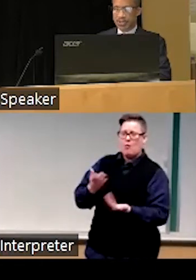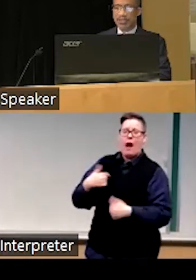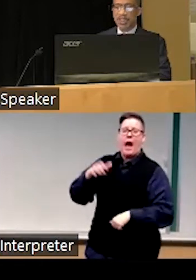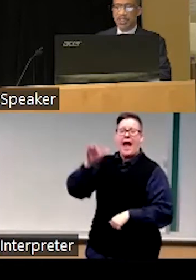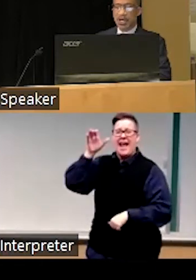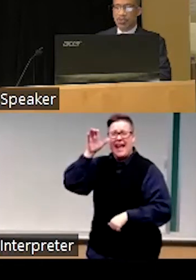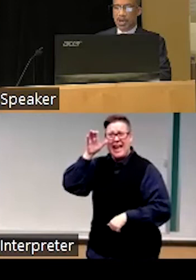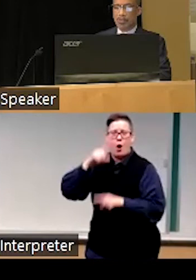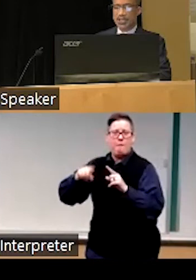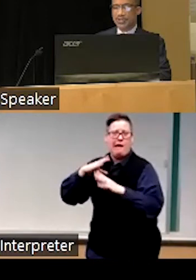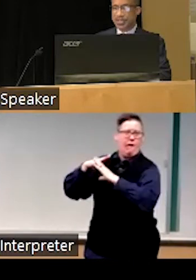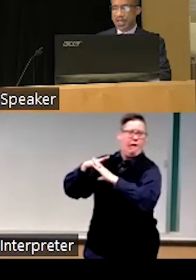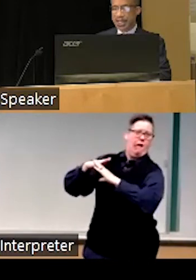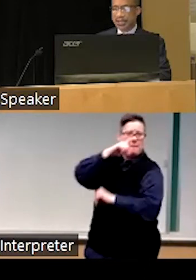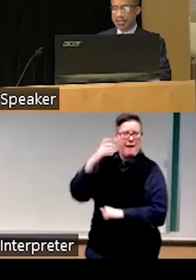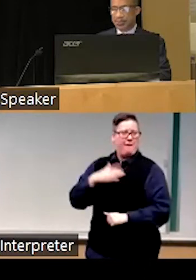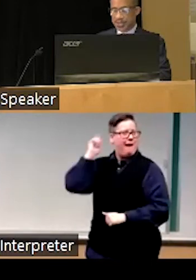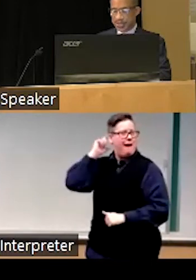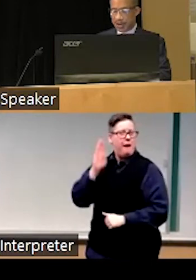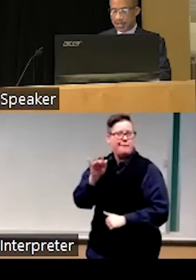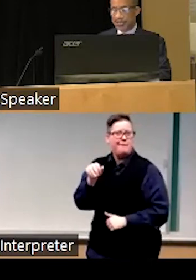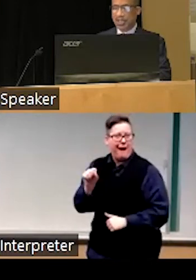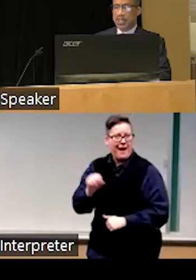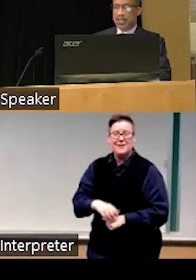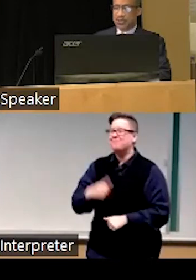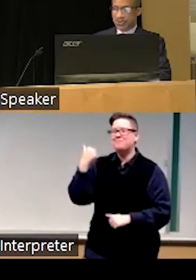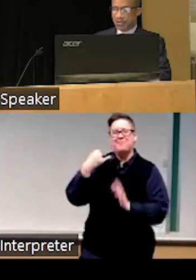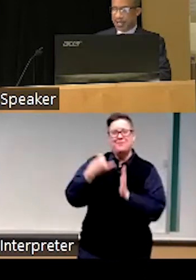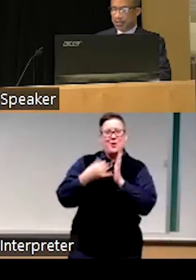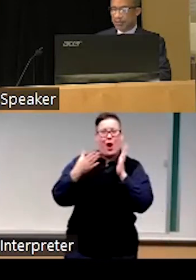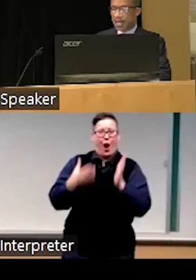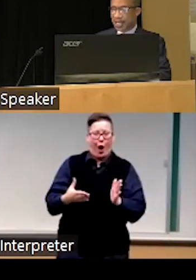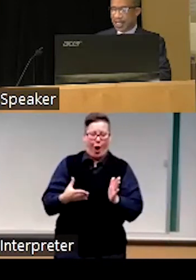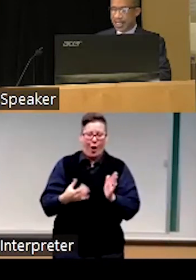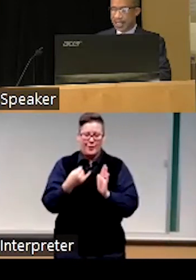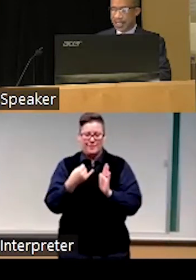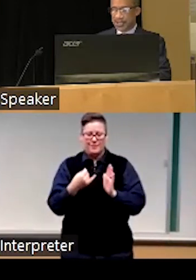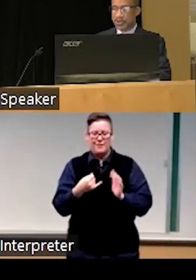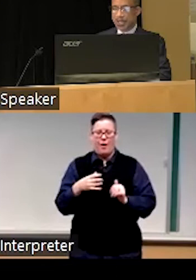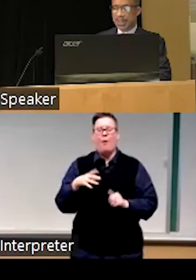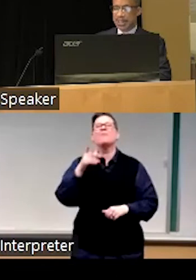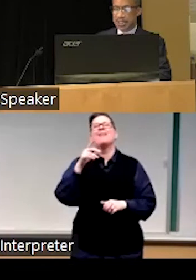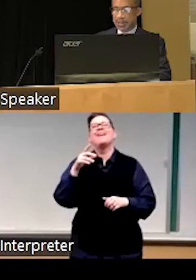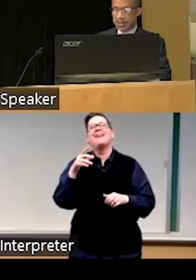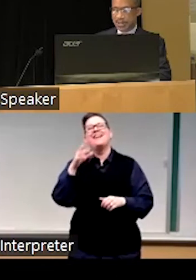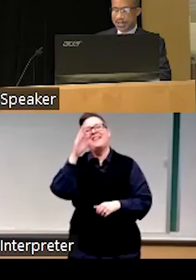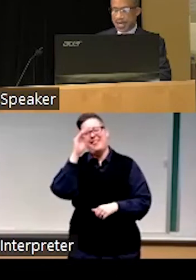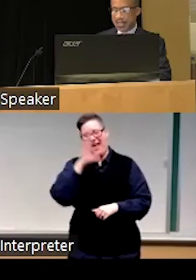terms of what our patients are telling us this artist who's drawing a fly eye on this woman is